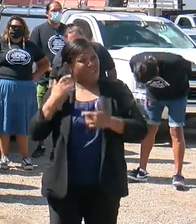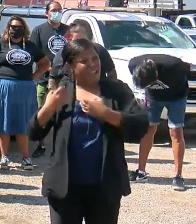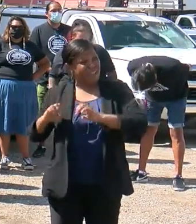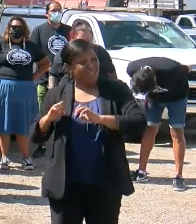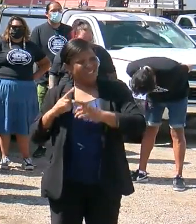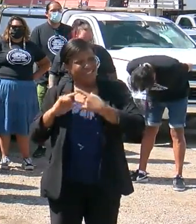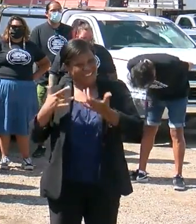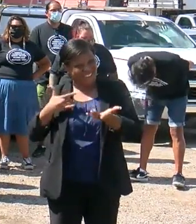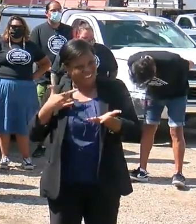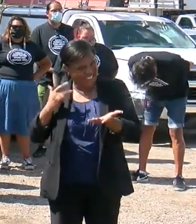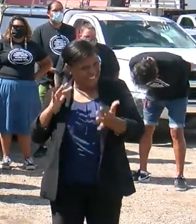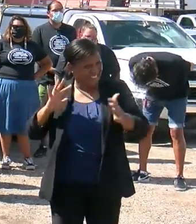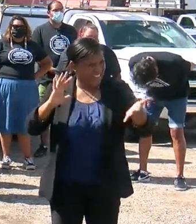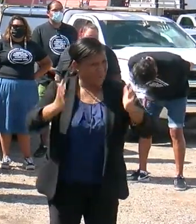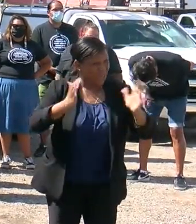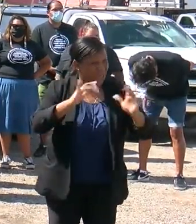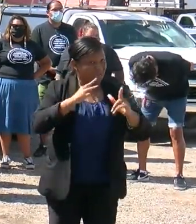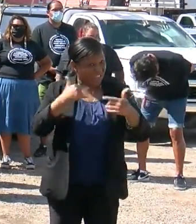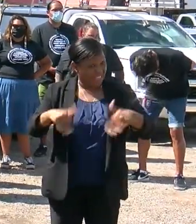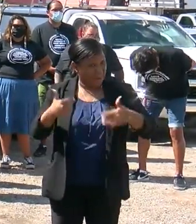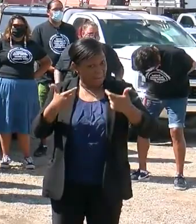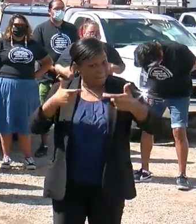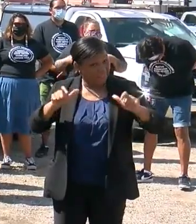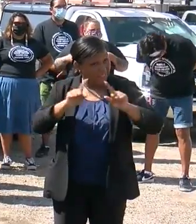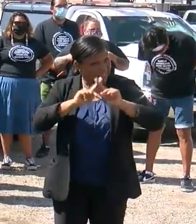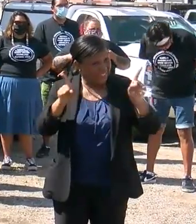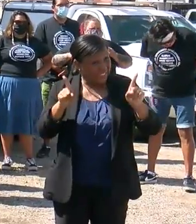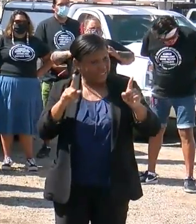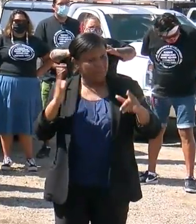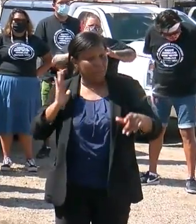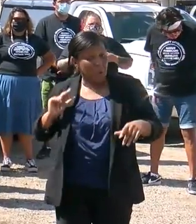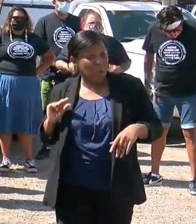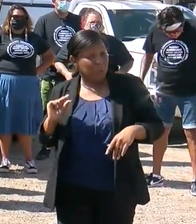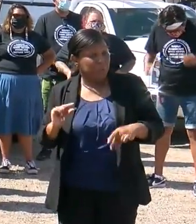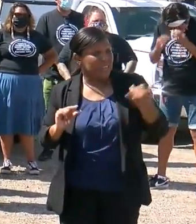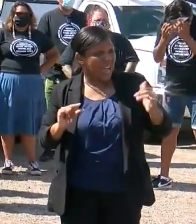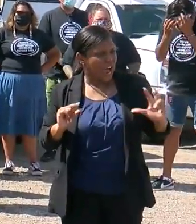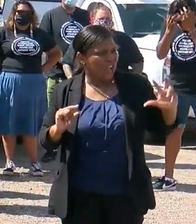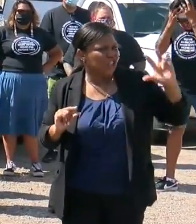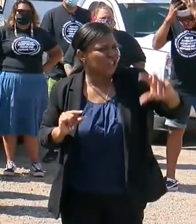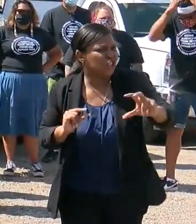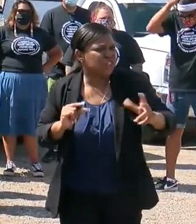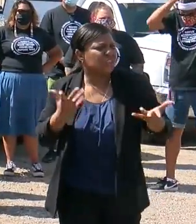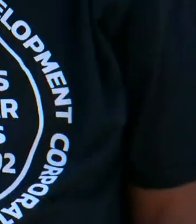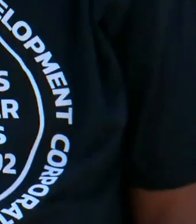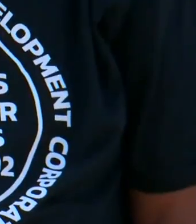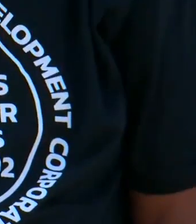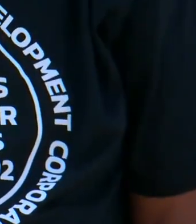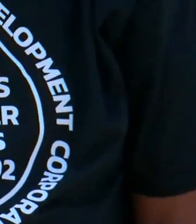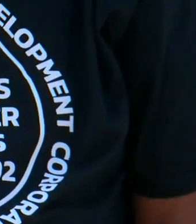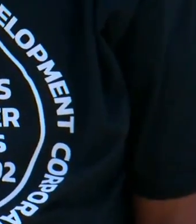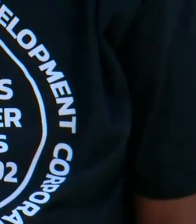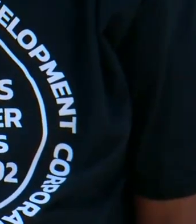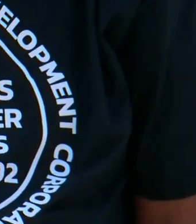NEWS . HELLO, THANK YOU FOR WATCHING WCCO STREAMING ON CBSN MINNESOTA. THE CITY OF MINNEAPOLIS, HENNEPIN COUNTY AND THE STATE ARE COMBINING RESOURCES TO ADDRESS THE GROWING PROBLEM OF HOMELESSNESS.